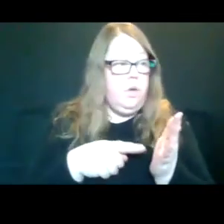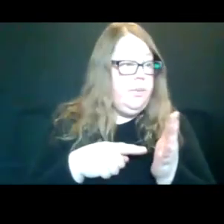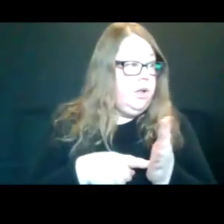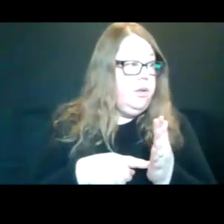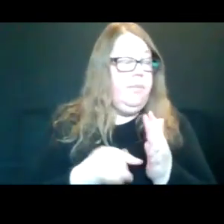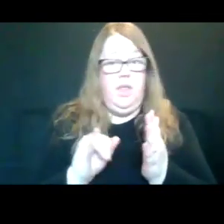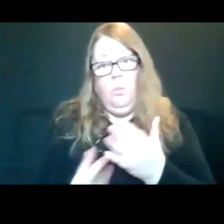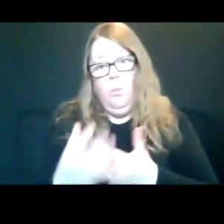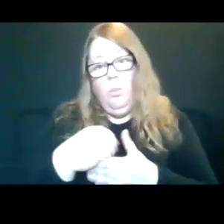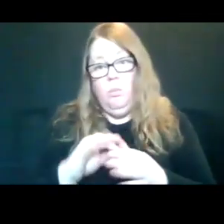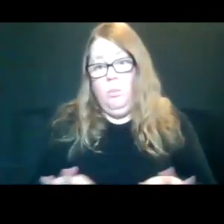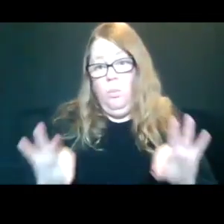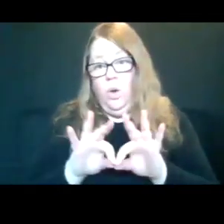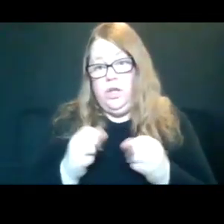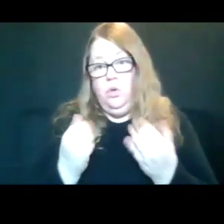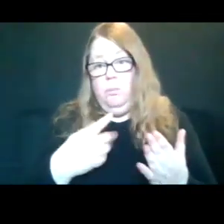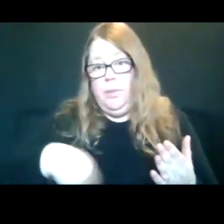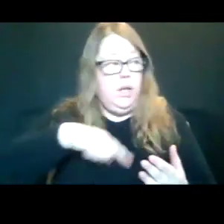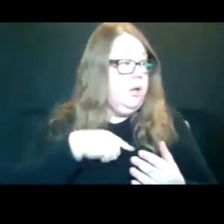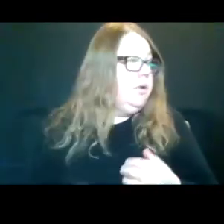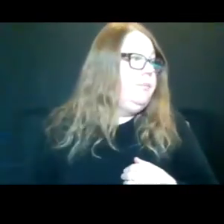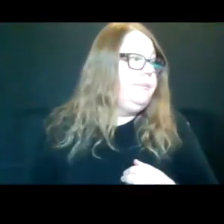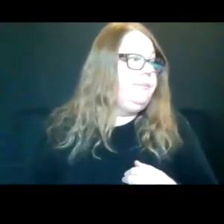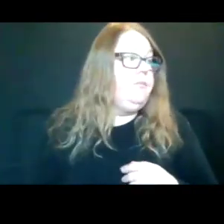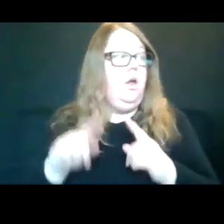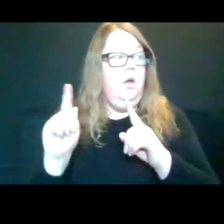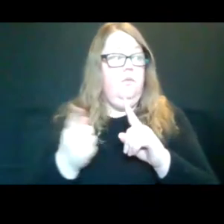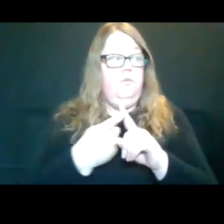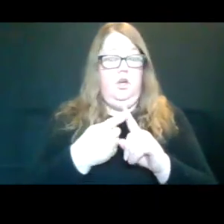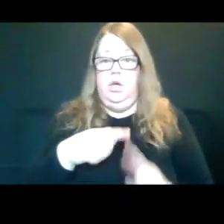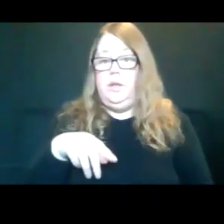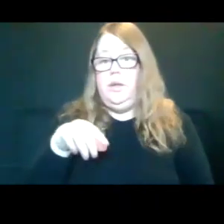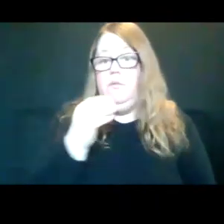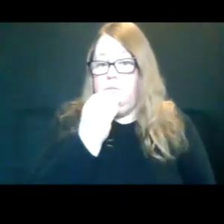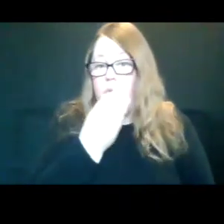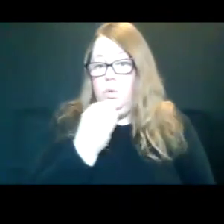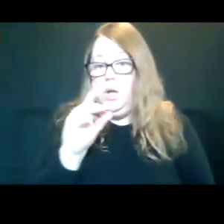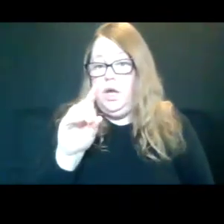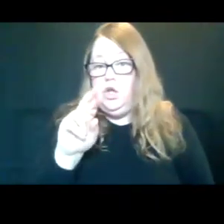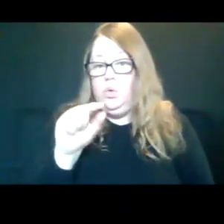to many of us. First, the Food and Drug Administration (FDA)